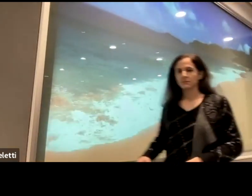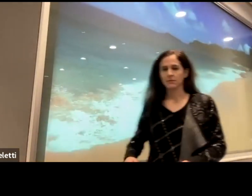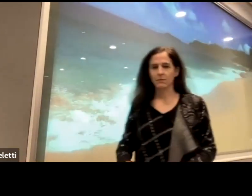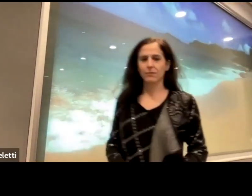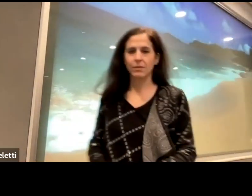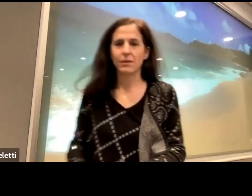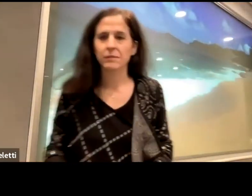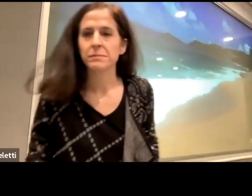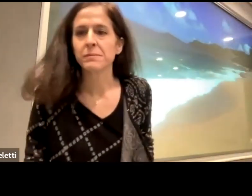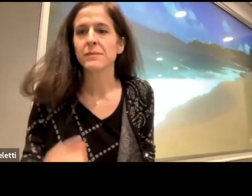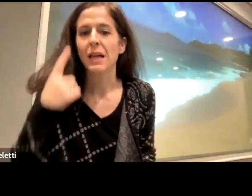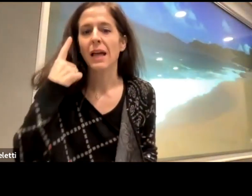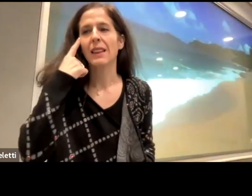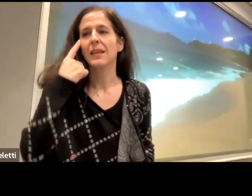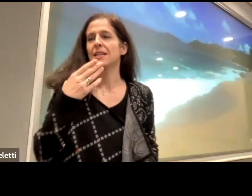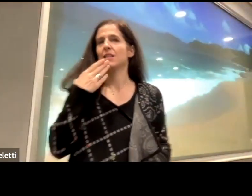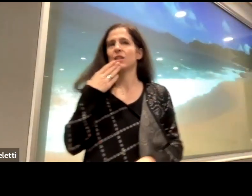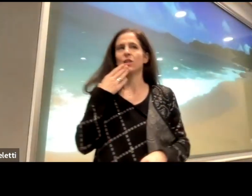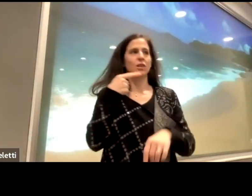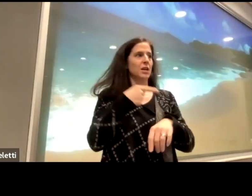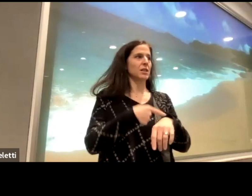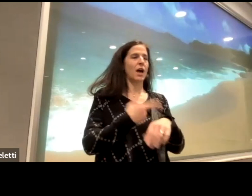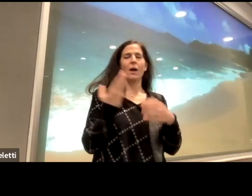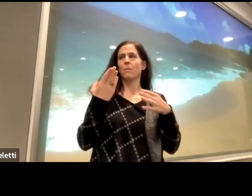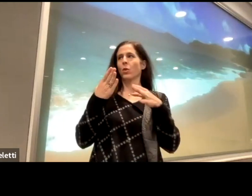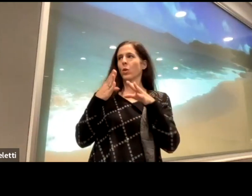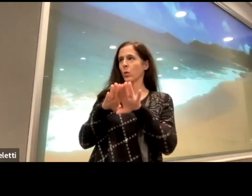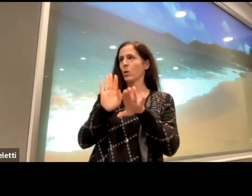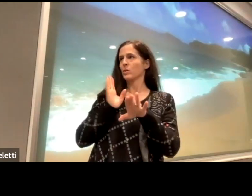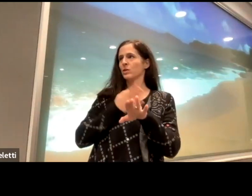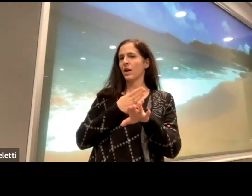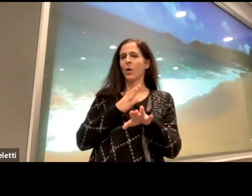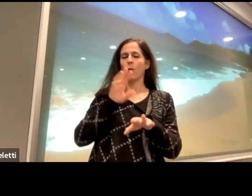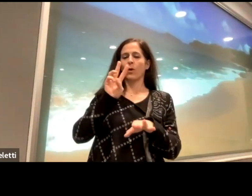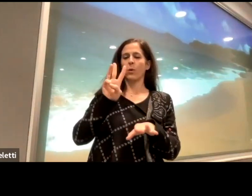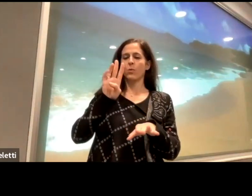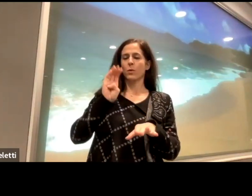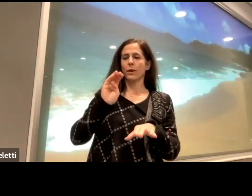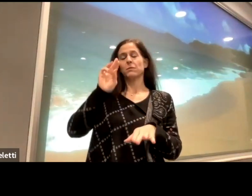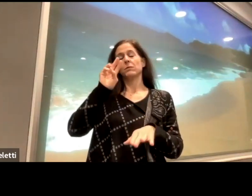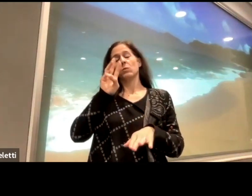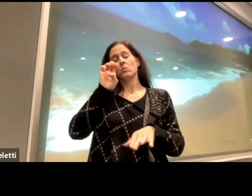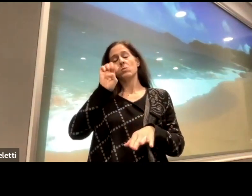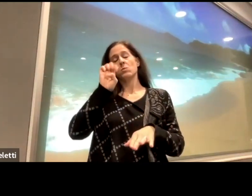Thank you to everyone who join us virtually for those of you who are here in person. Tuesday.